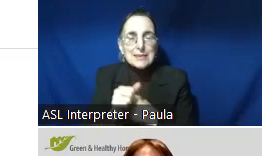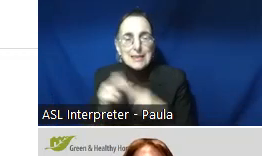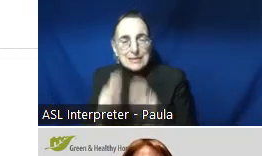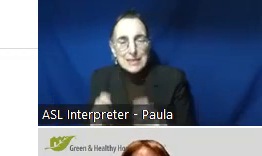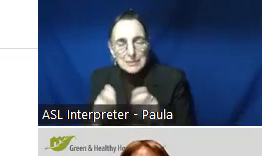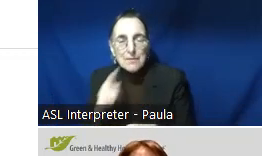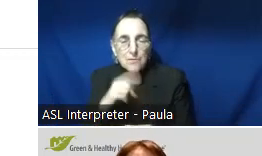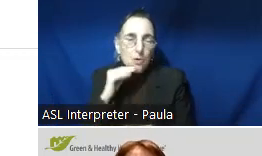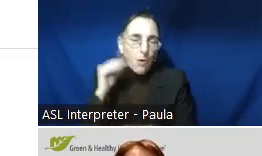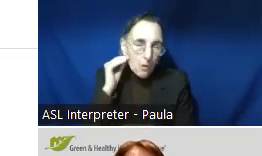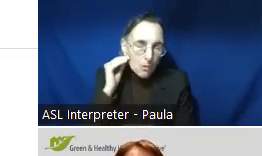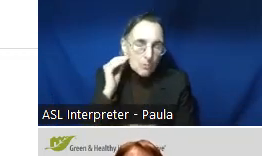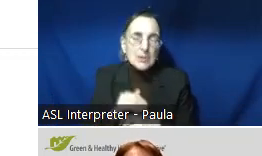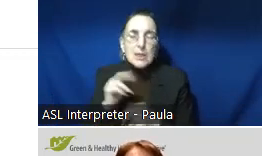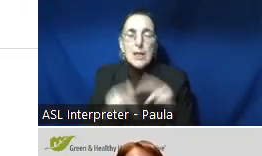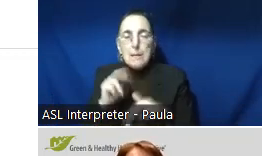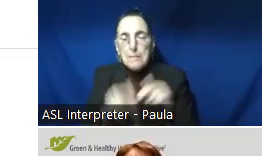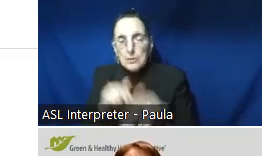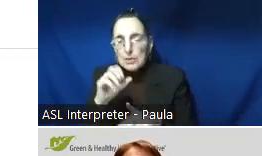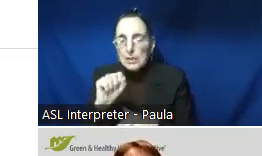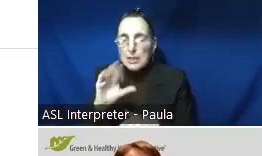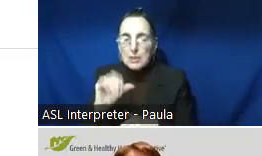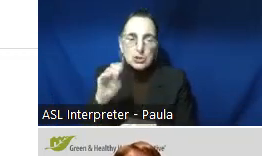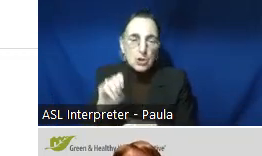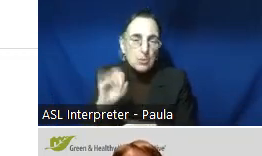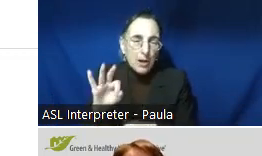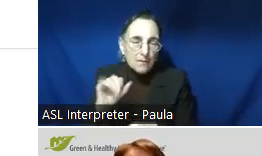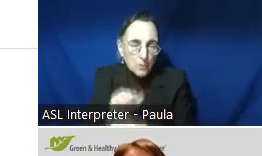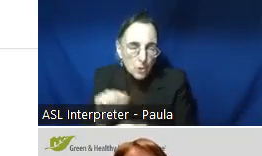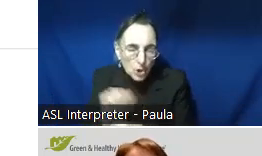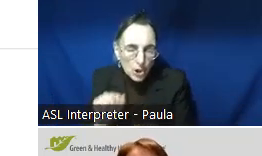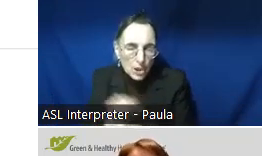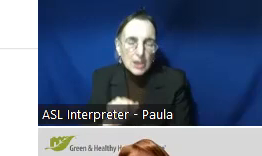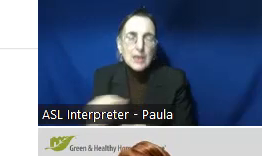From that, building a scope of work and building out the education plan,